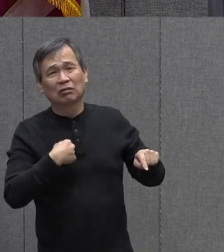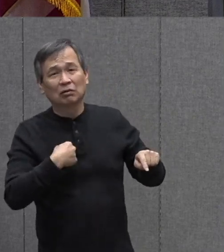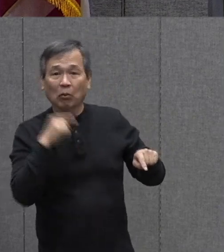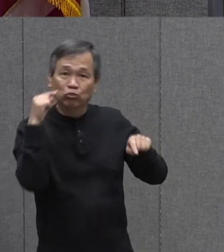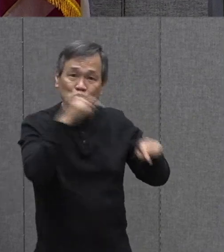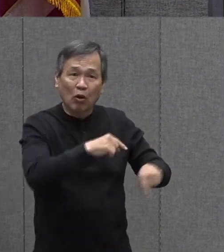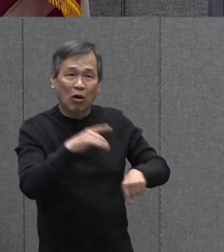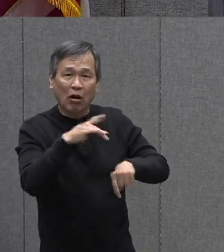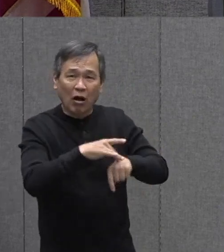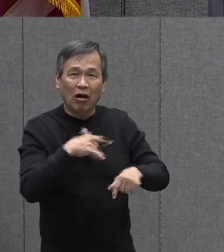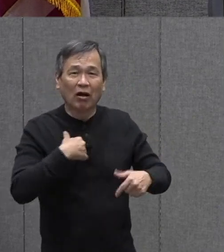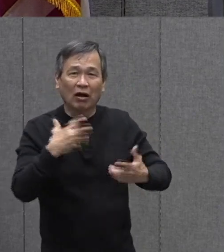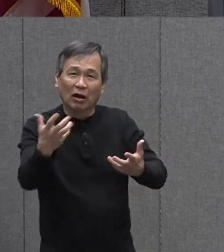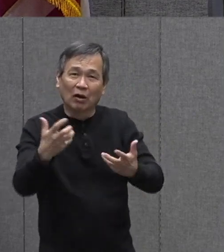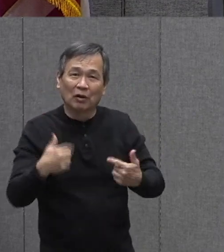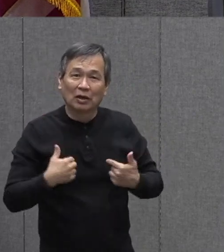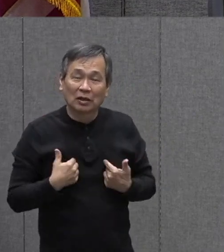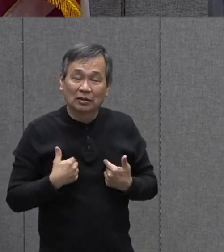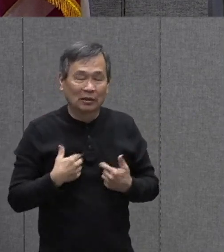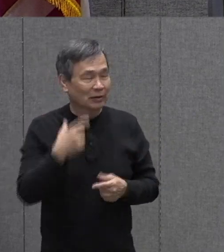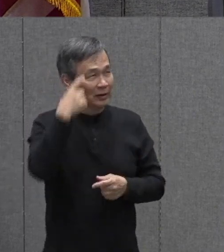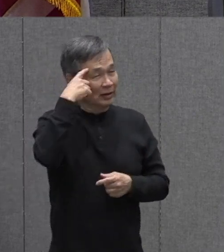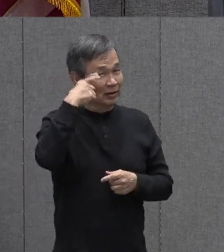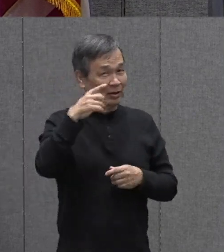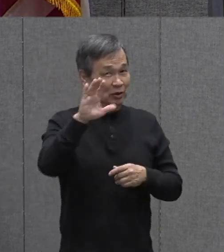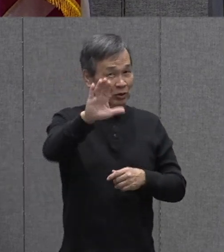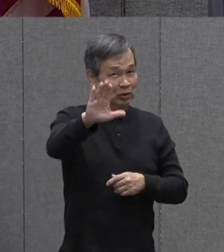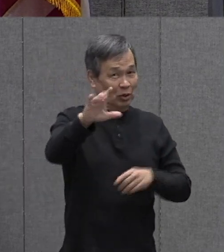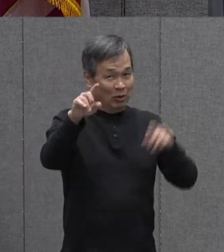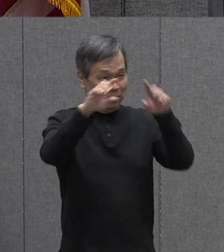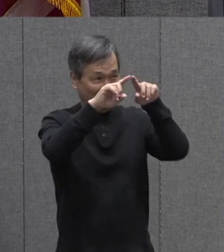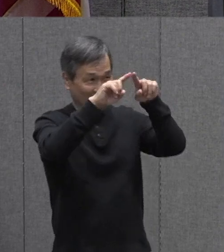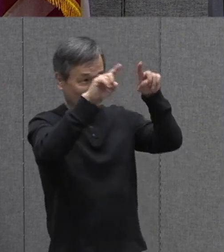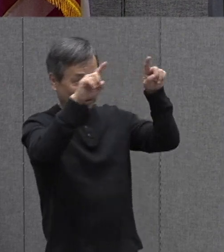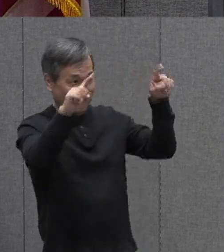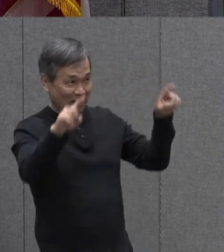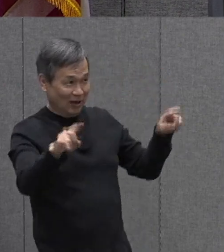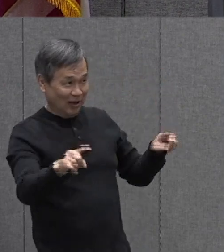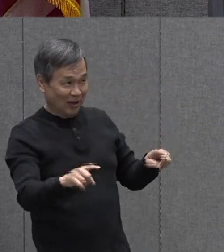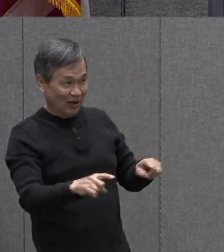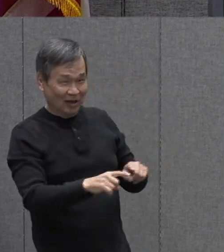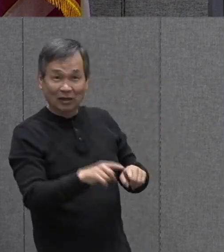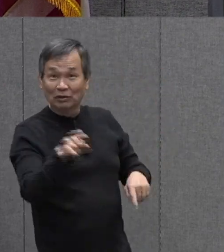when you're making your diagram, some things that are special to you, or places that you'd like to go.